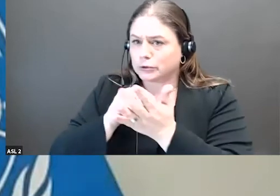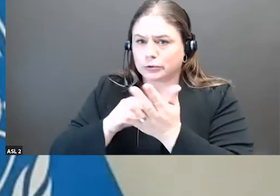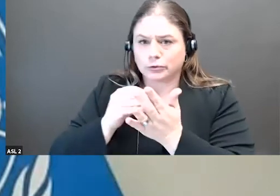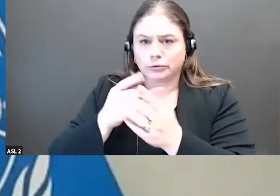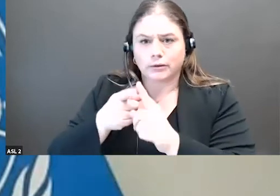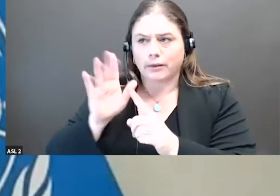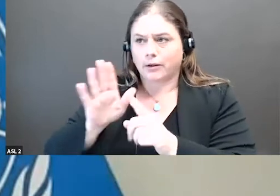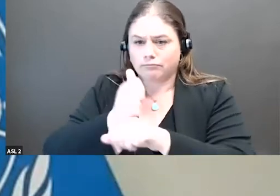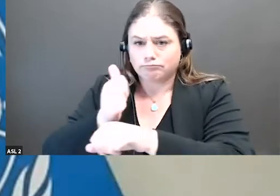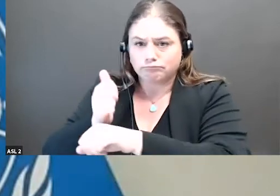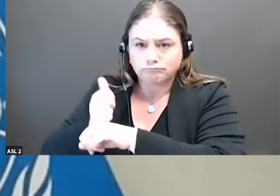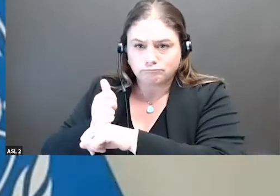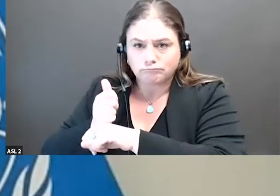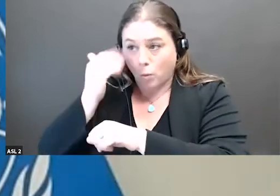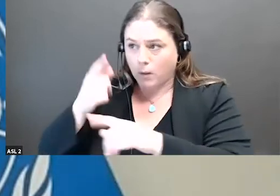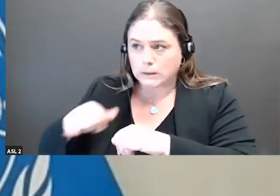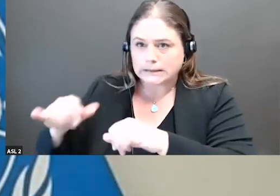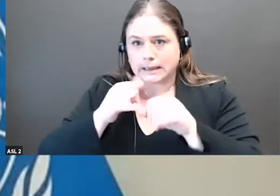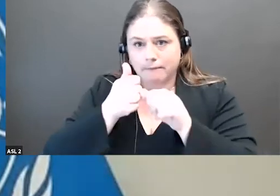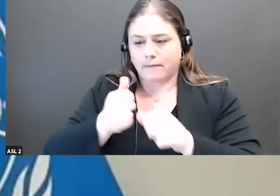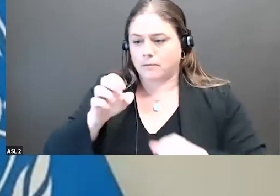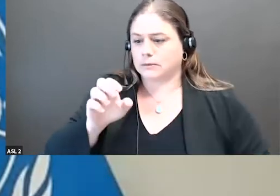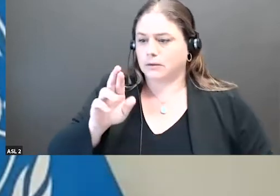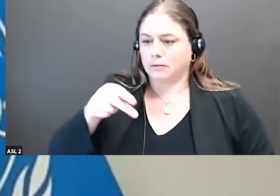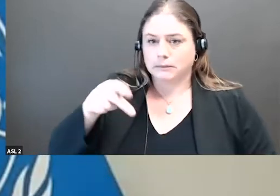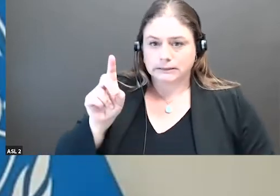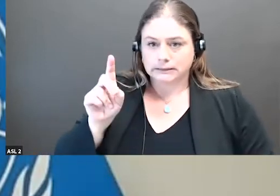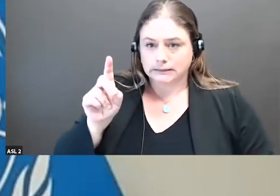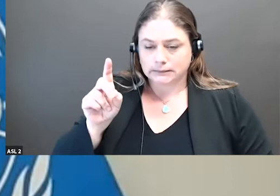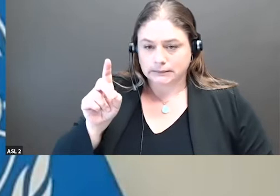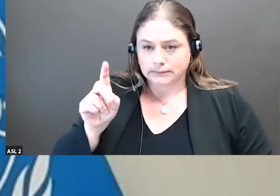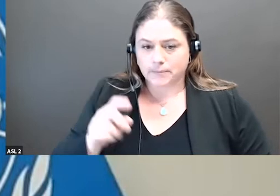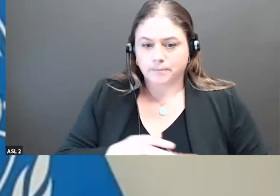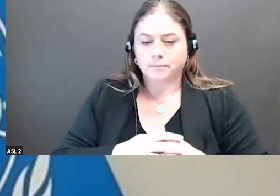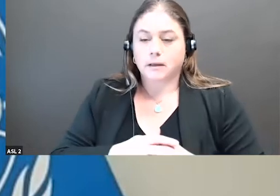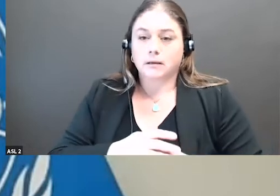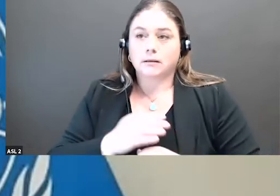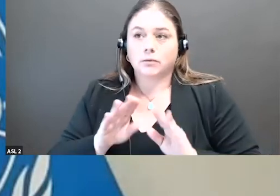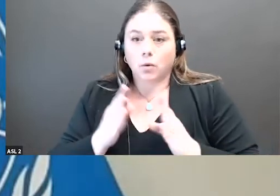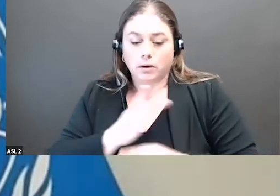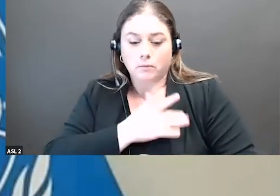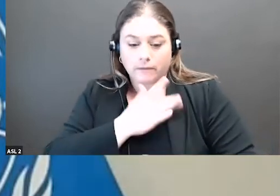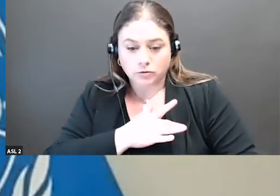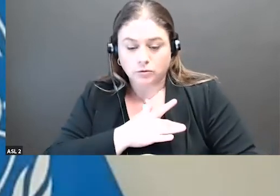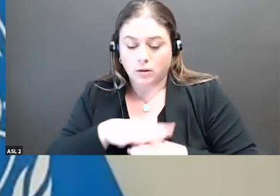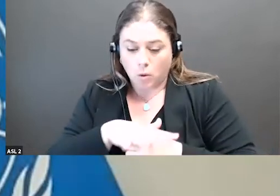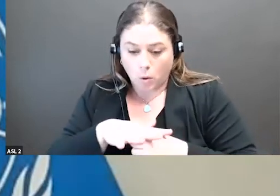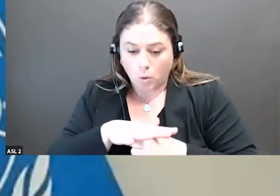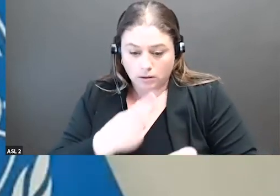We've turned a local, a provincial, a national dialogue into an international dialogue,